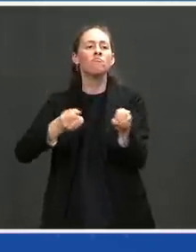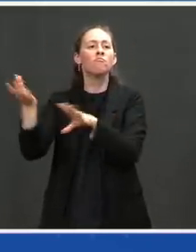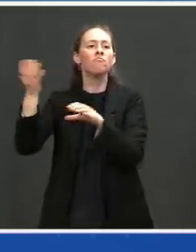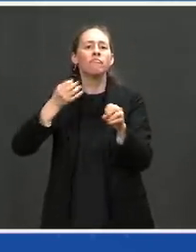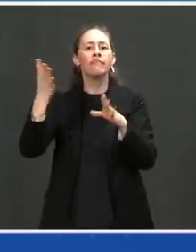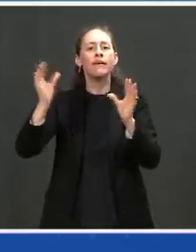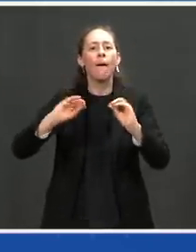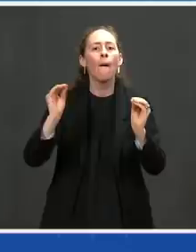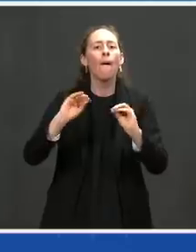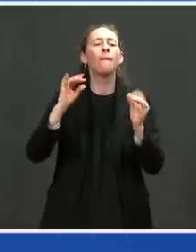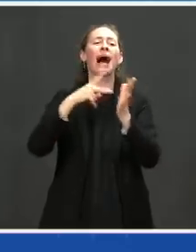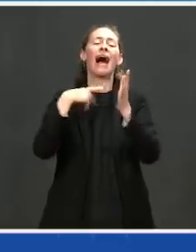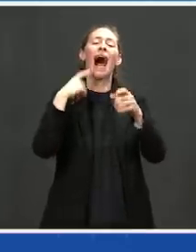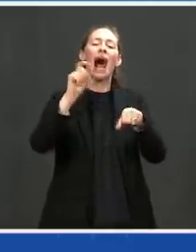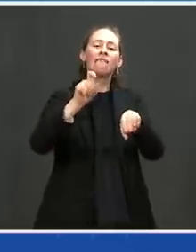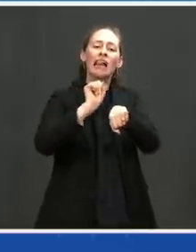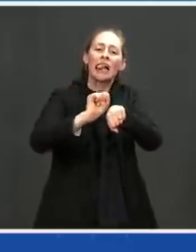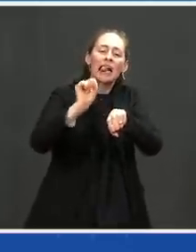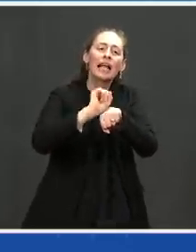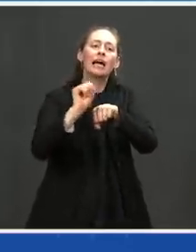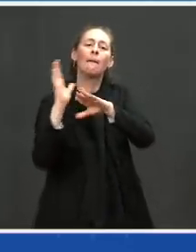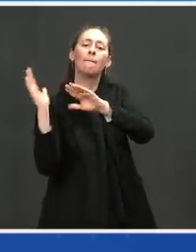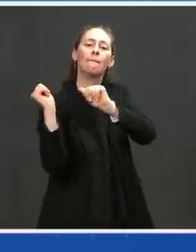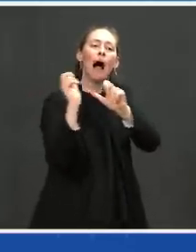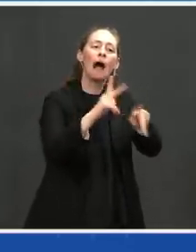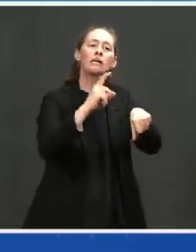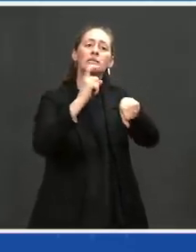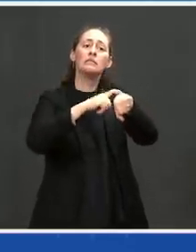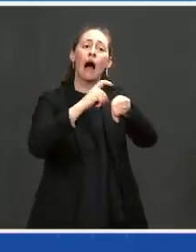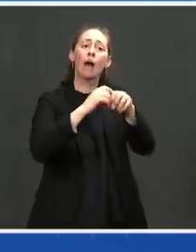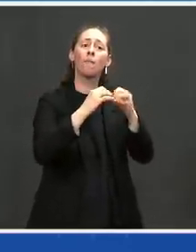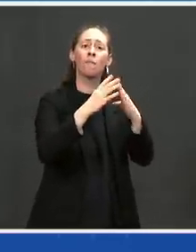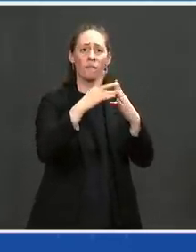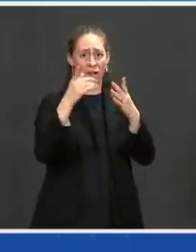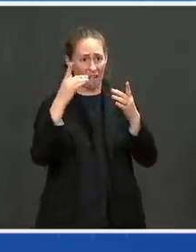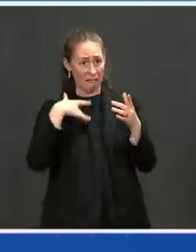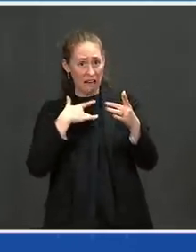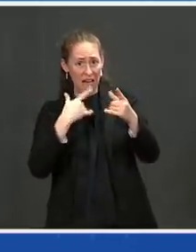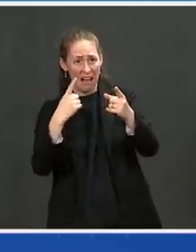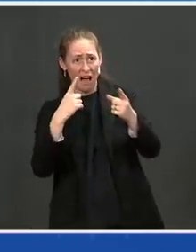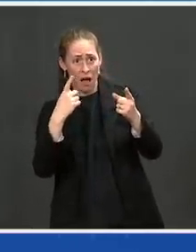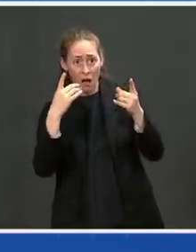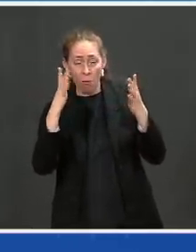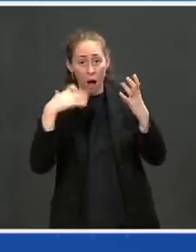am I giving you too long an answer? Because if you don't want the details — The Press: The President: No, no, but I mean --